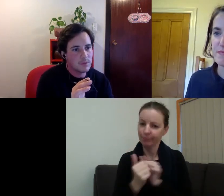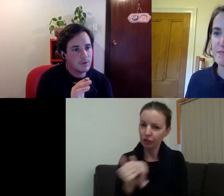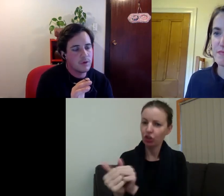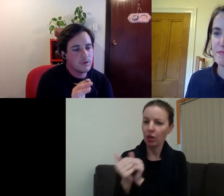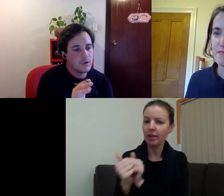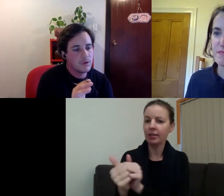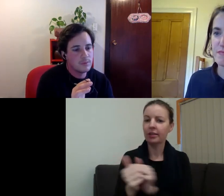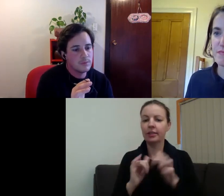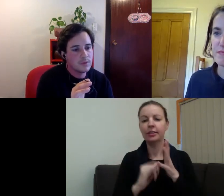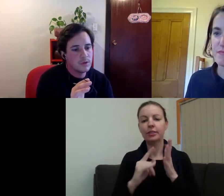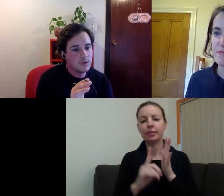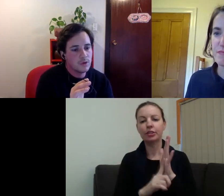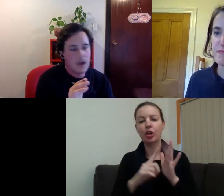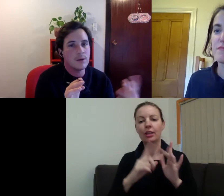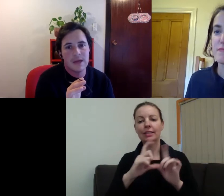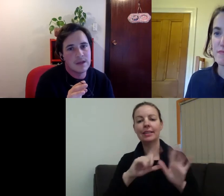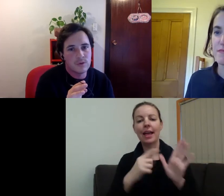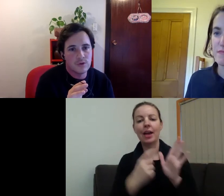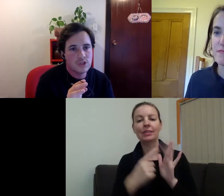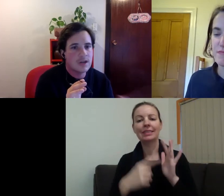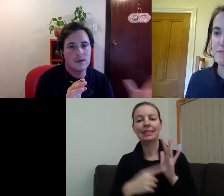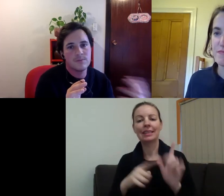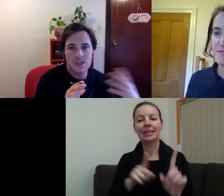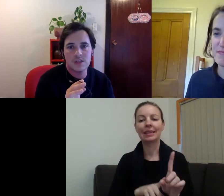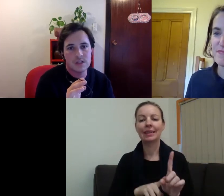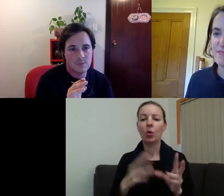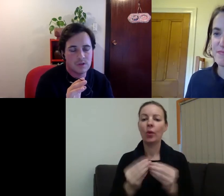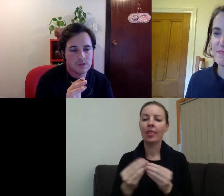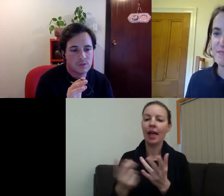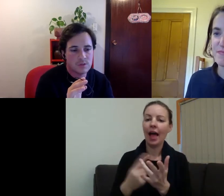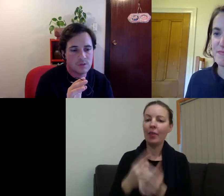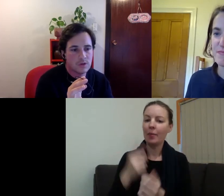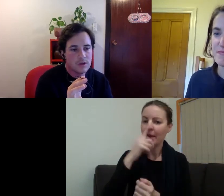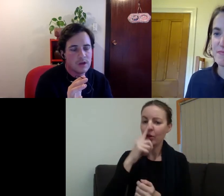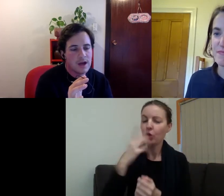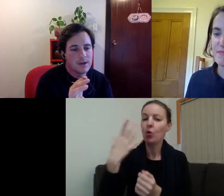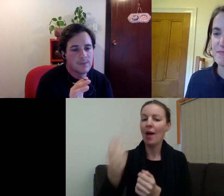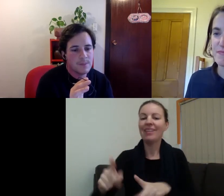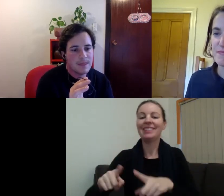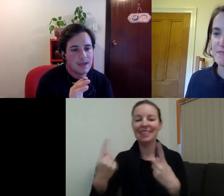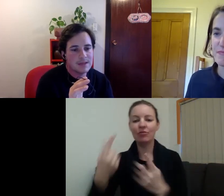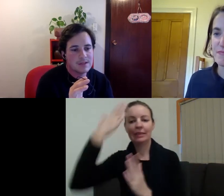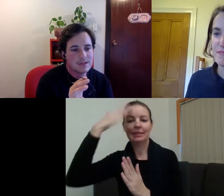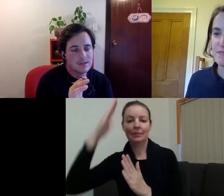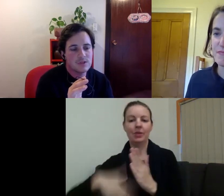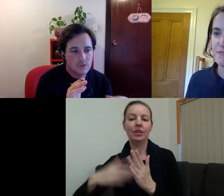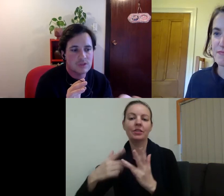who aren't man or who share a gendered experience with you and to